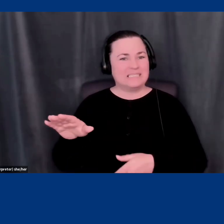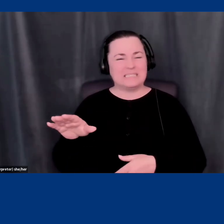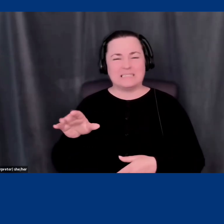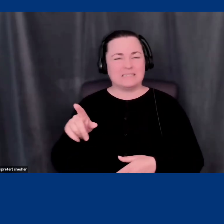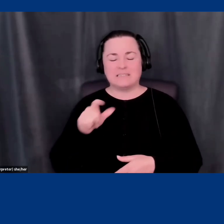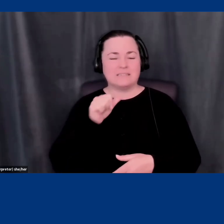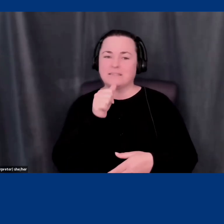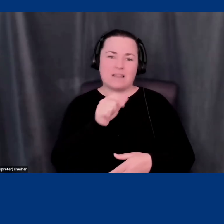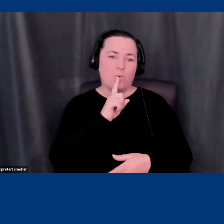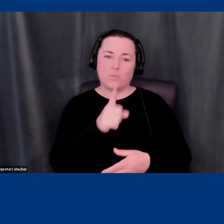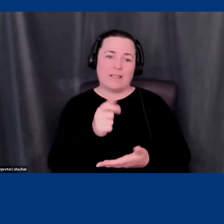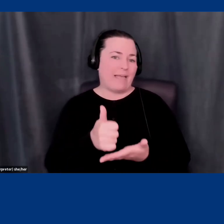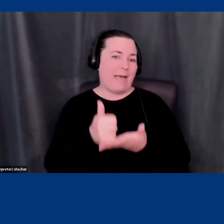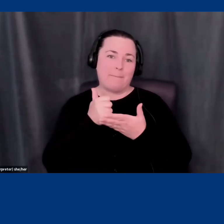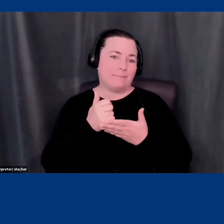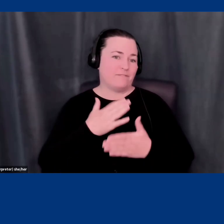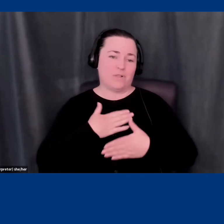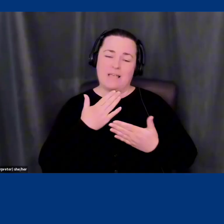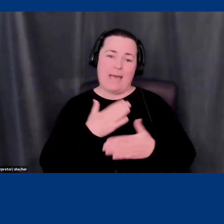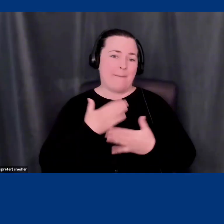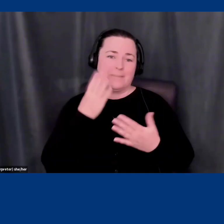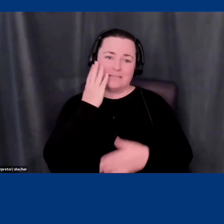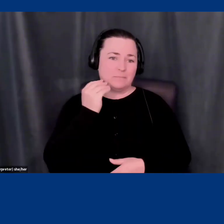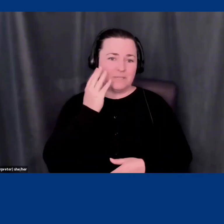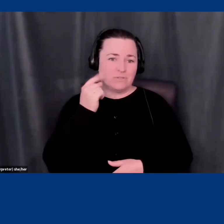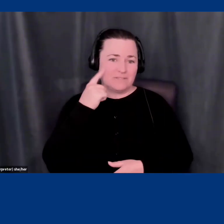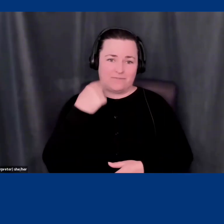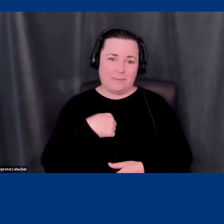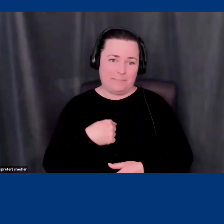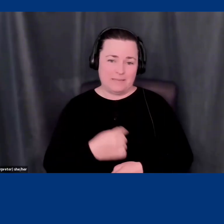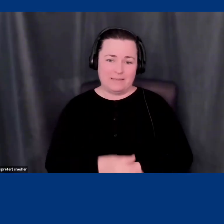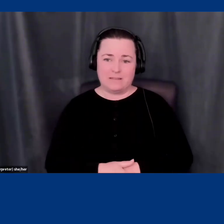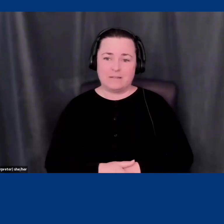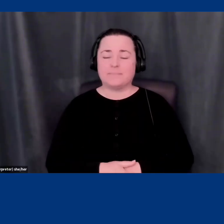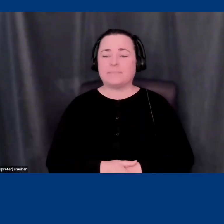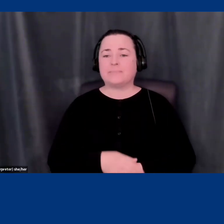experience or a happy one. But even with my previous